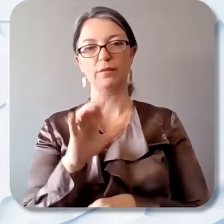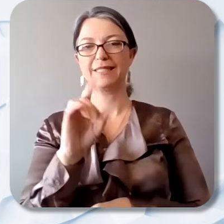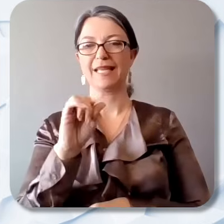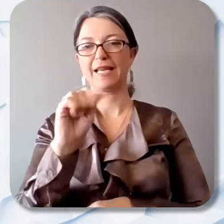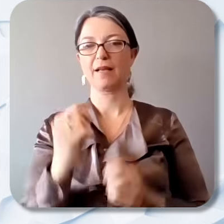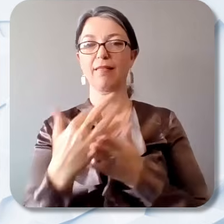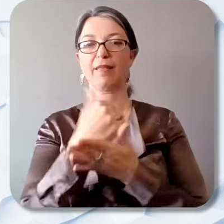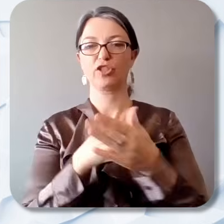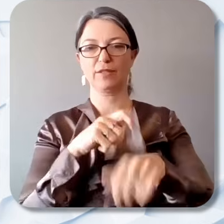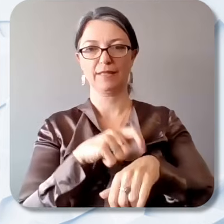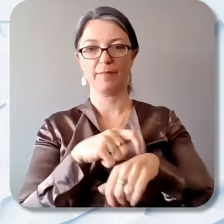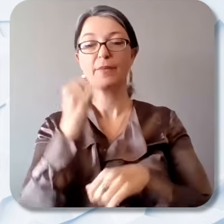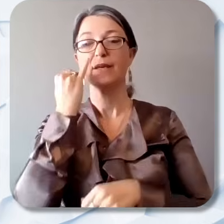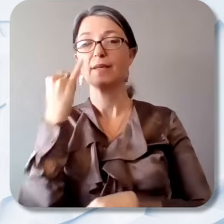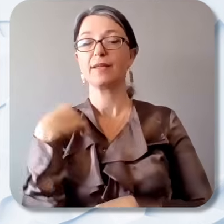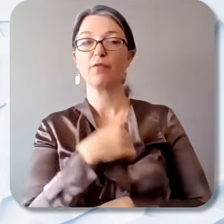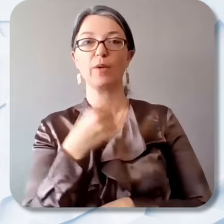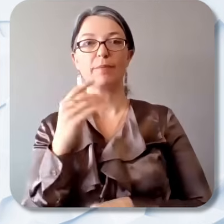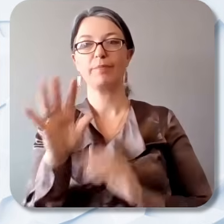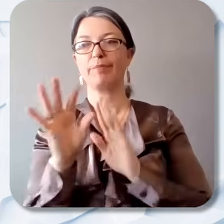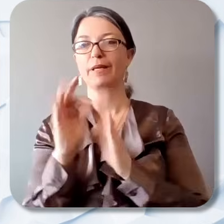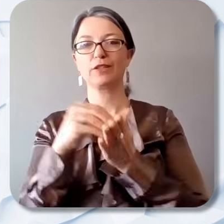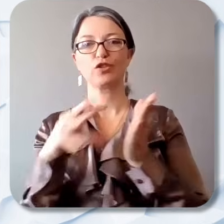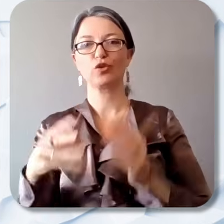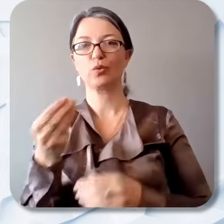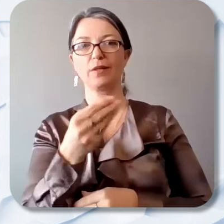So if we give you a student in on March first.